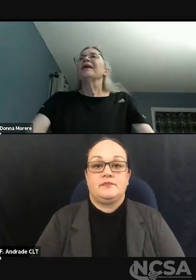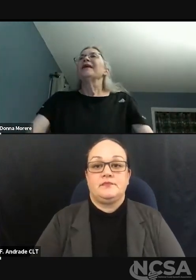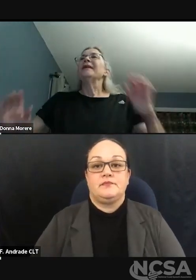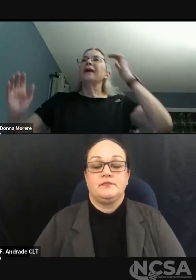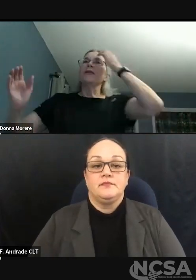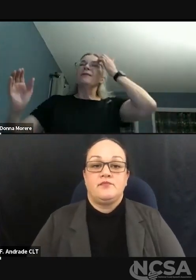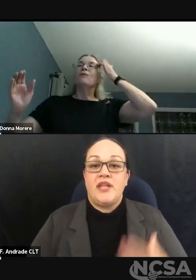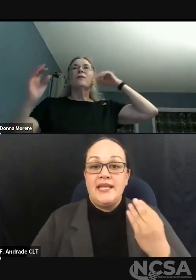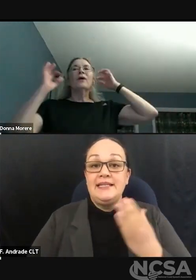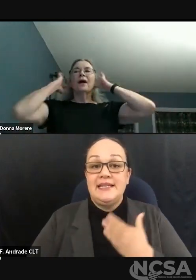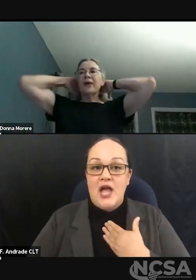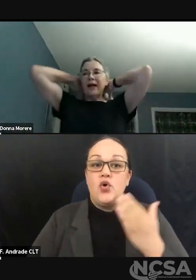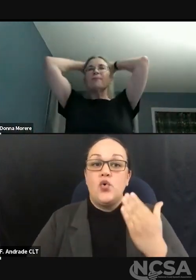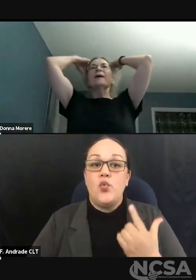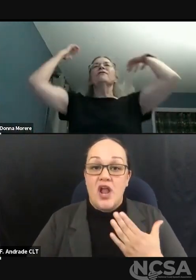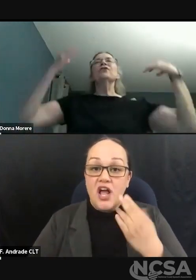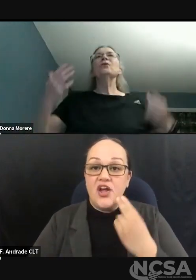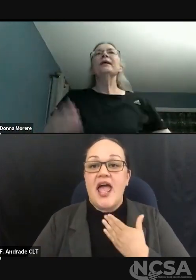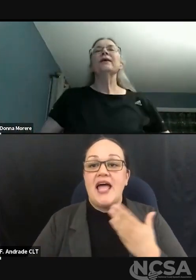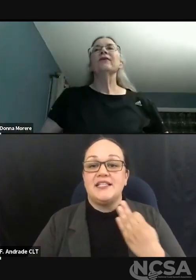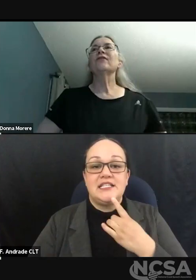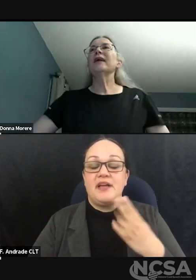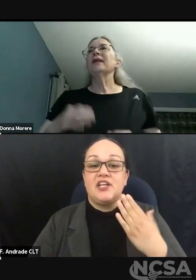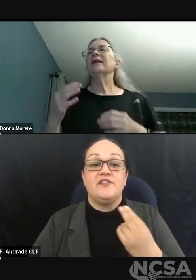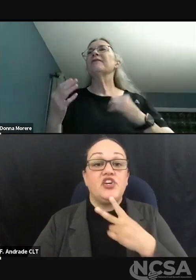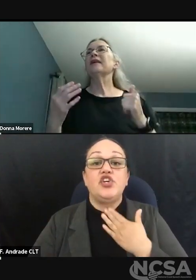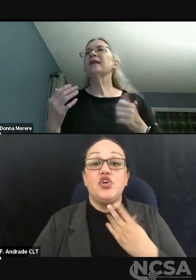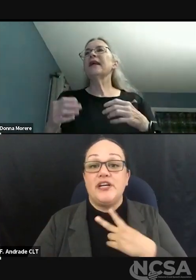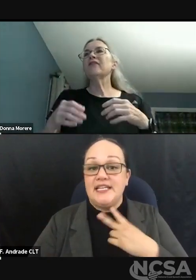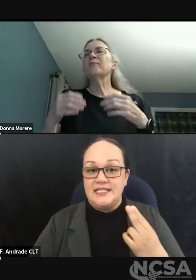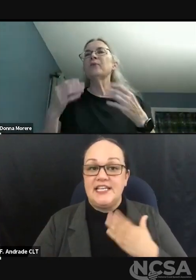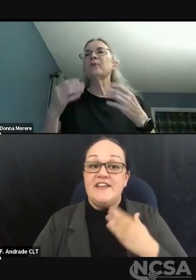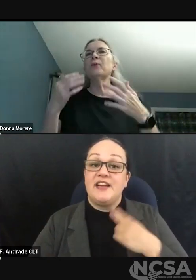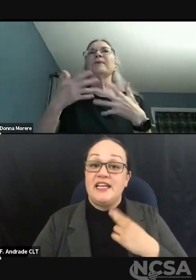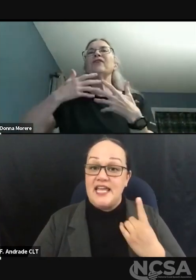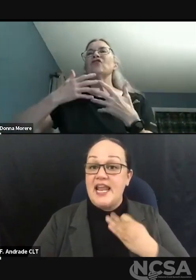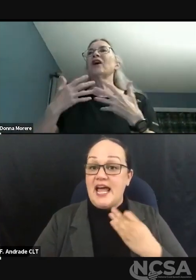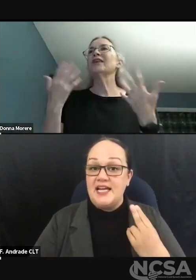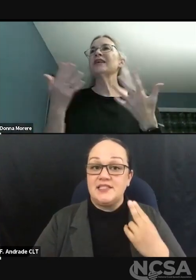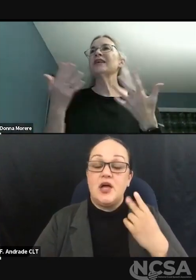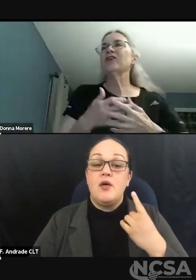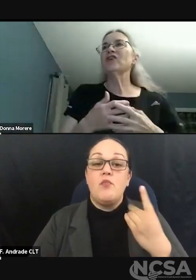Now one other aspect of cueing is that if a kid has poor speech articulation,